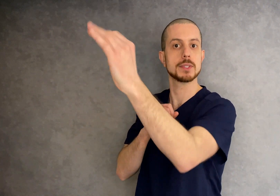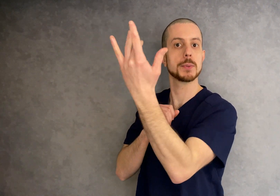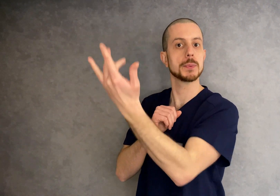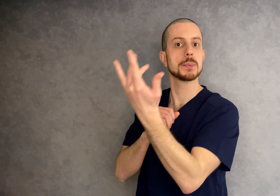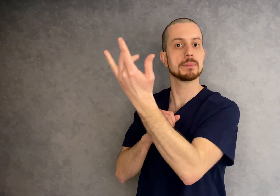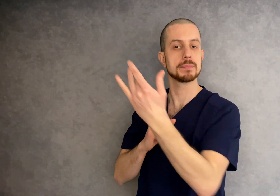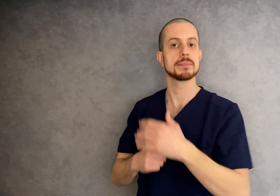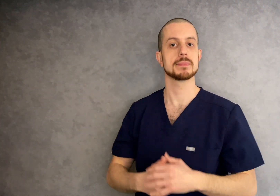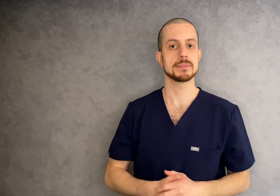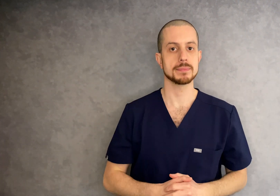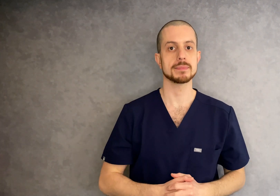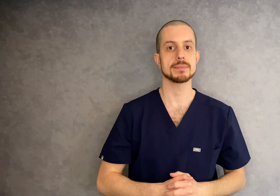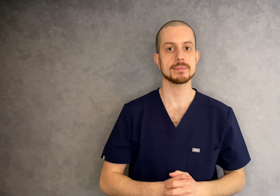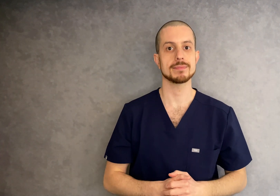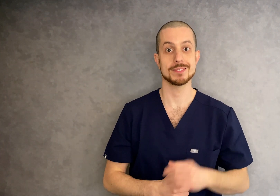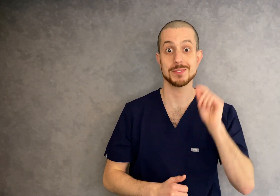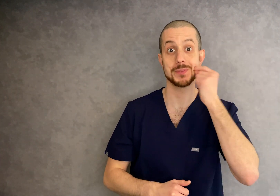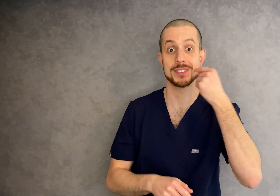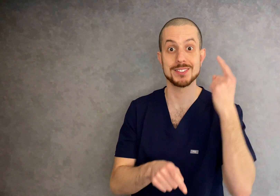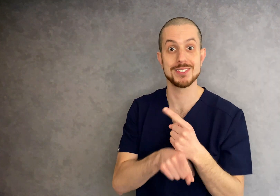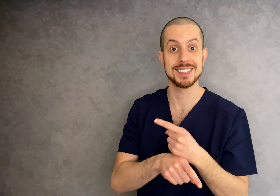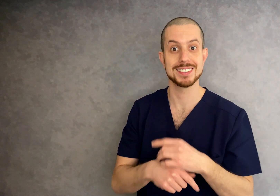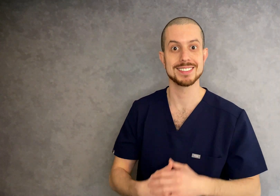corresponding gap in your visual field. Cool, right?